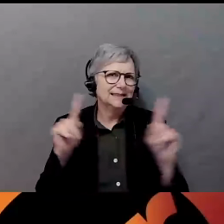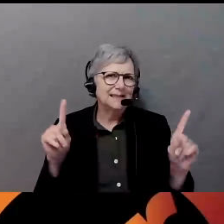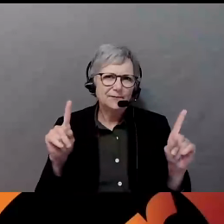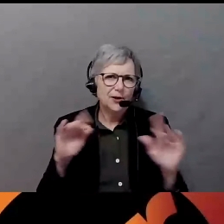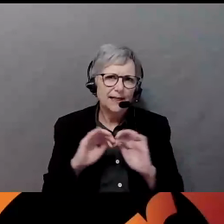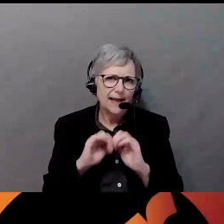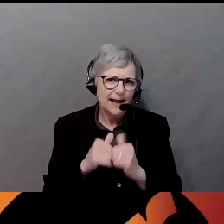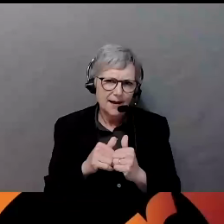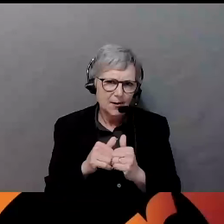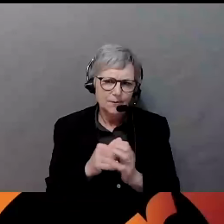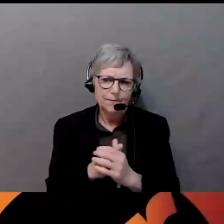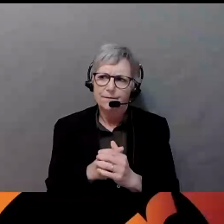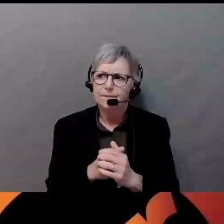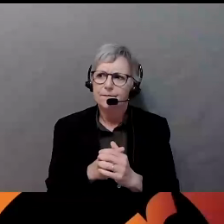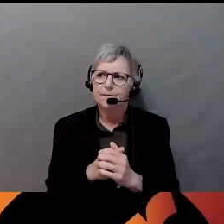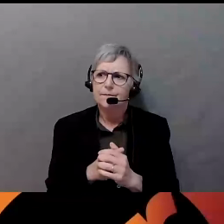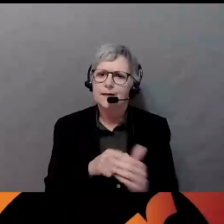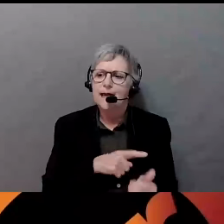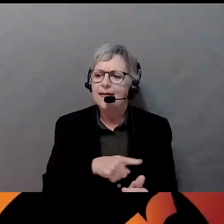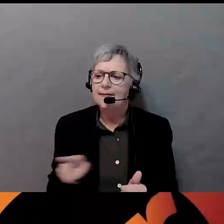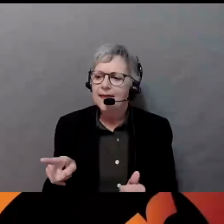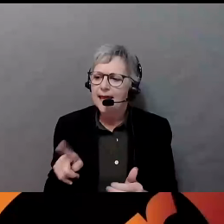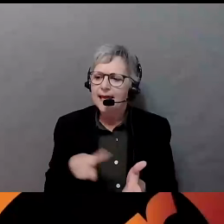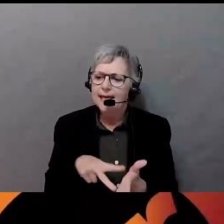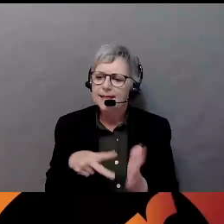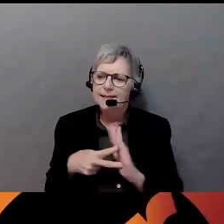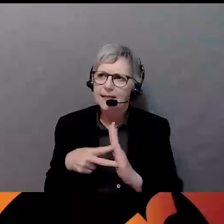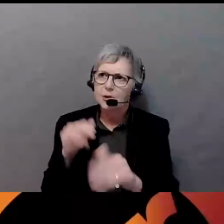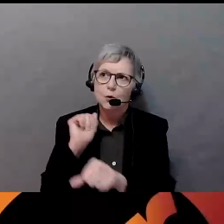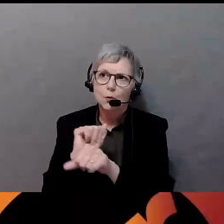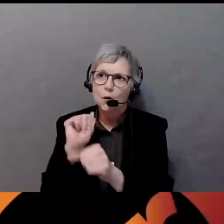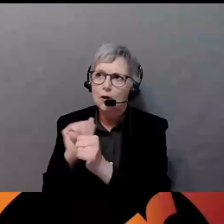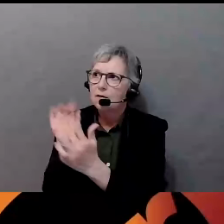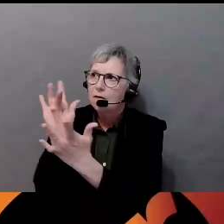ALL OF THE DIFFERENT PORTFOLIOS OF GOVERNMENT SO WE CAN SEE